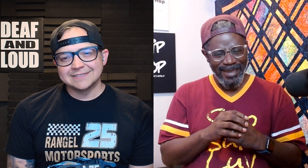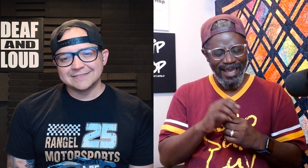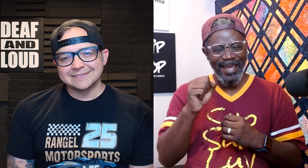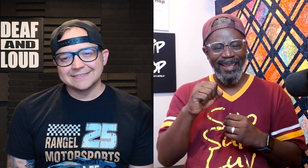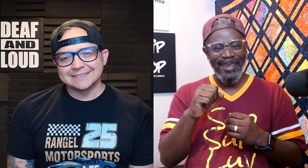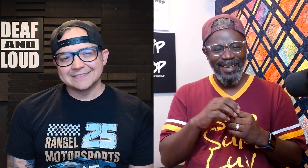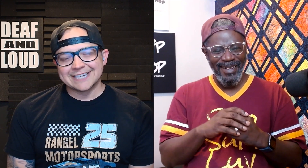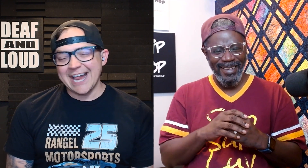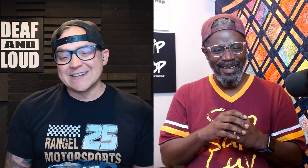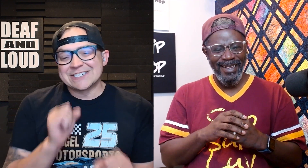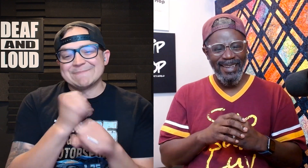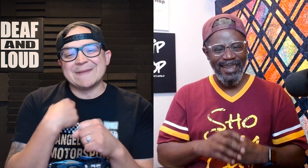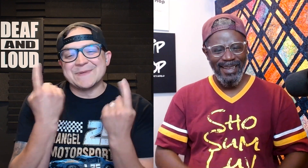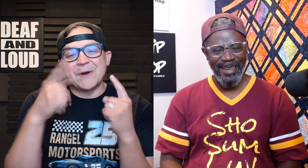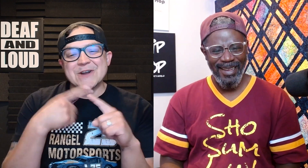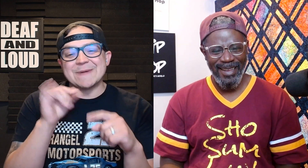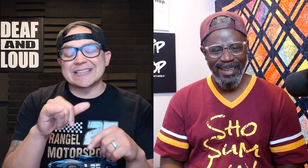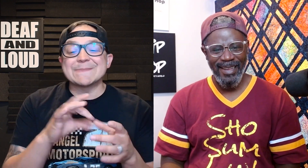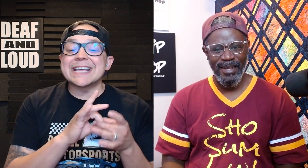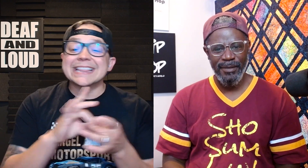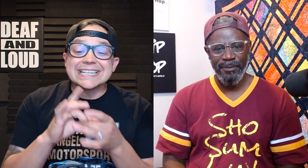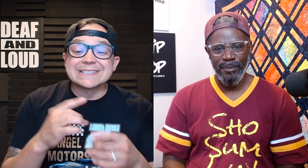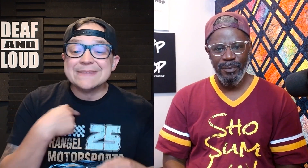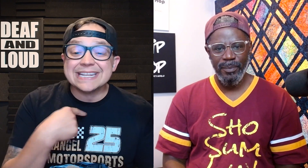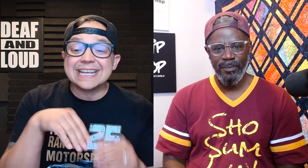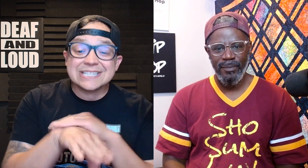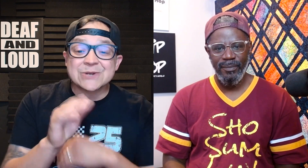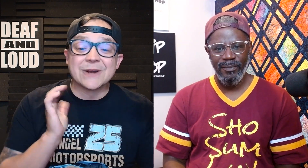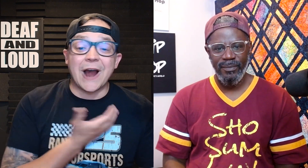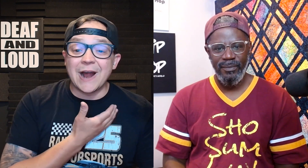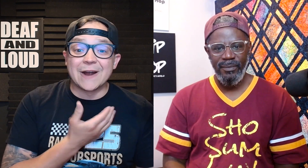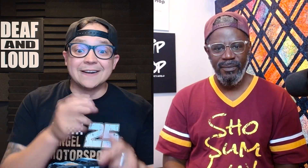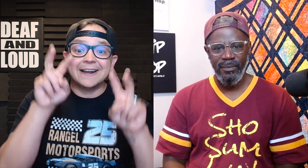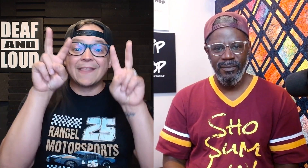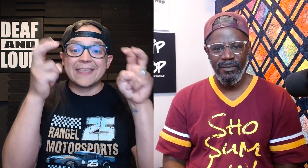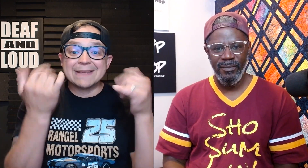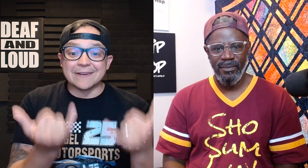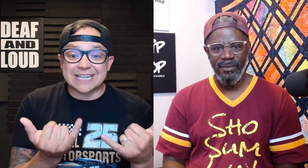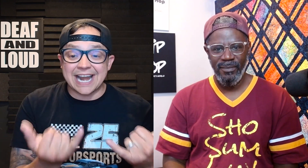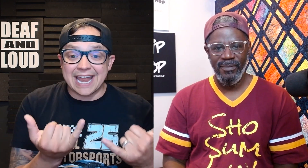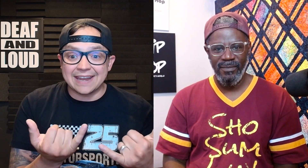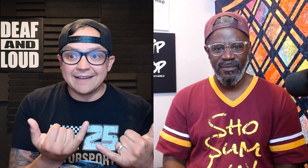Yeah. It just made me wonder about that. But that leads me into our theme of today.